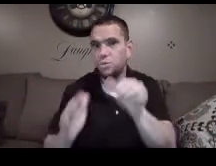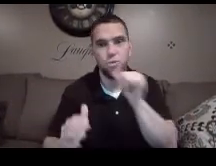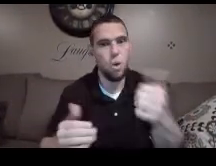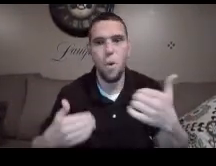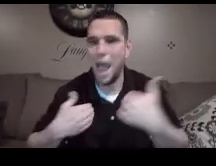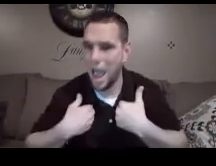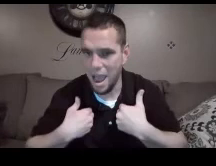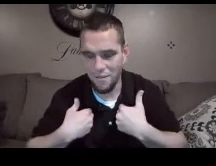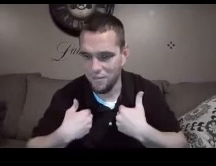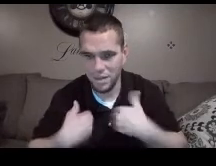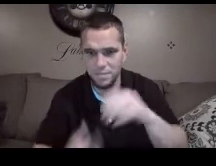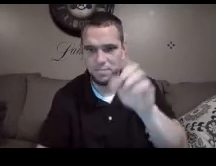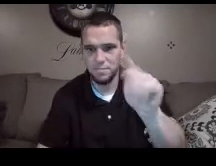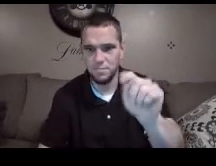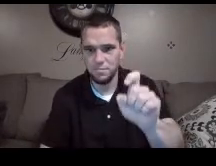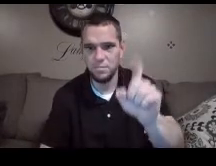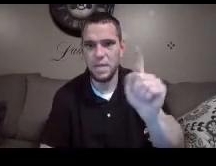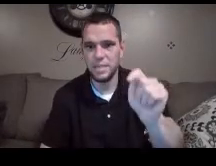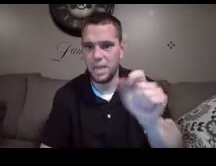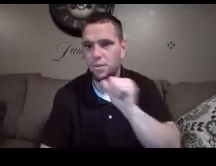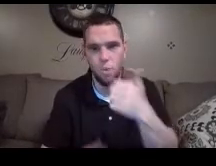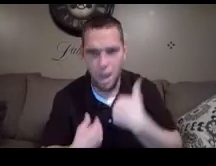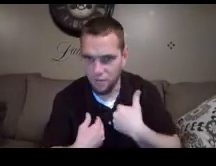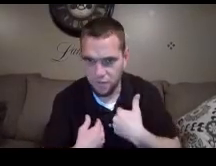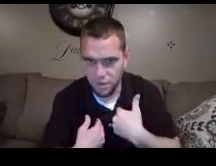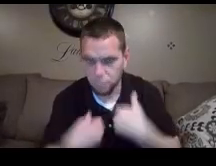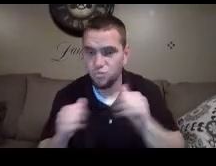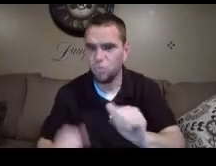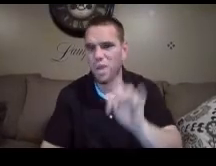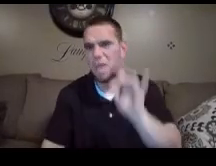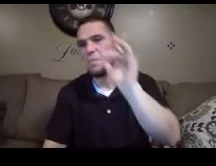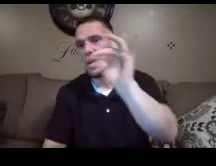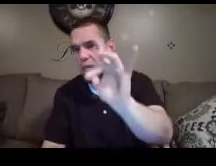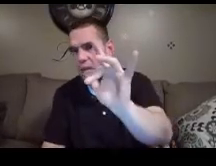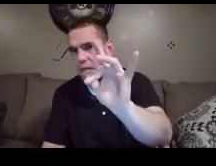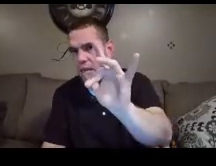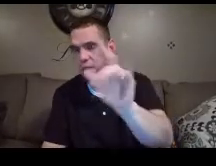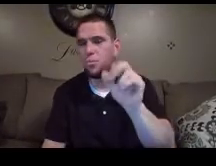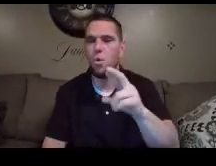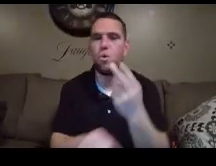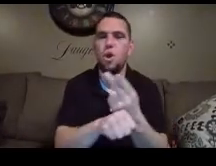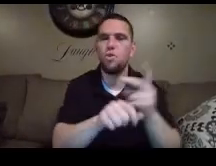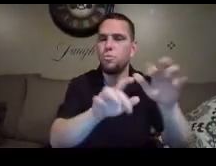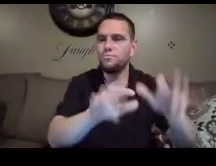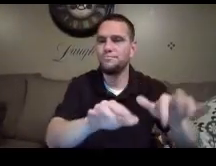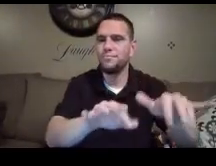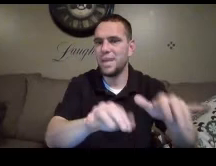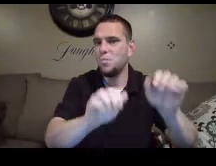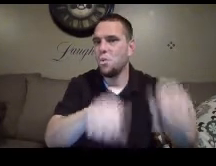Again, you can navigate to that clicking on it, or navigating to it with the keyboard. So, I've got Picture 11 here. I'm just going to click on that